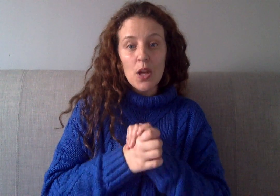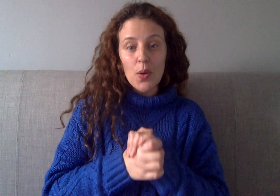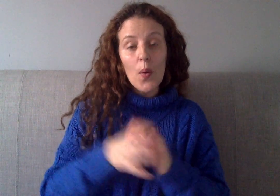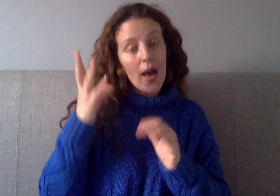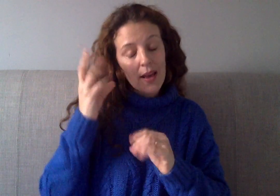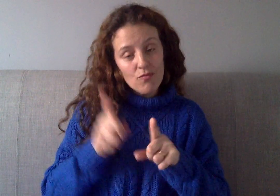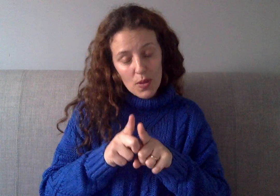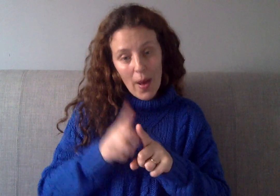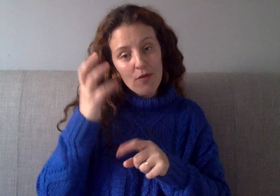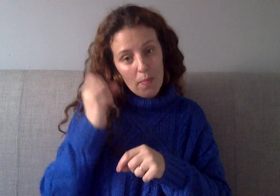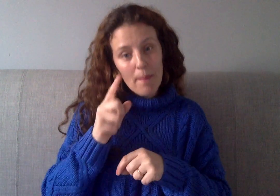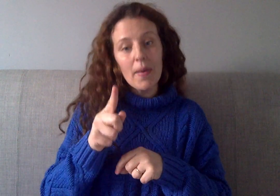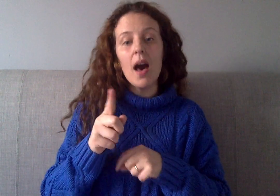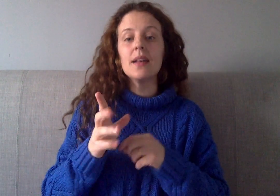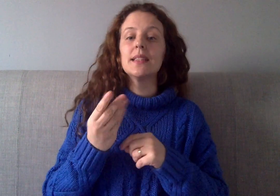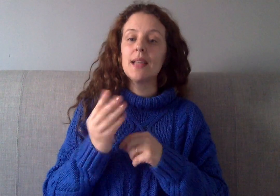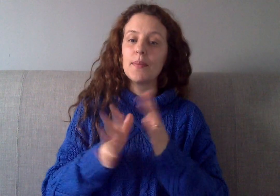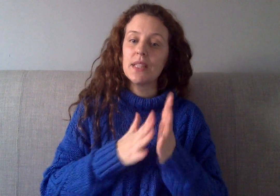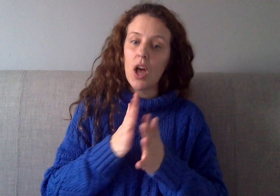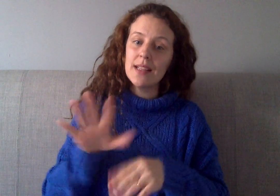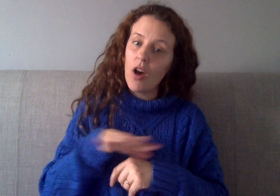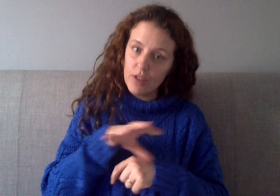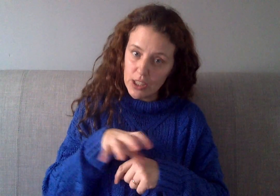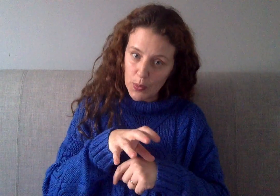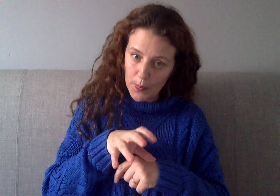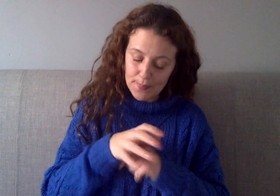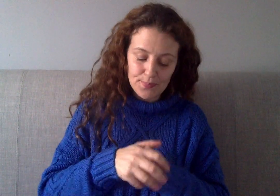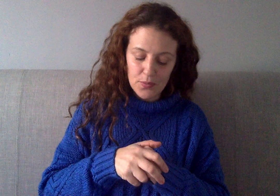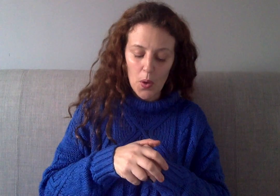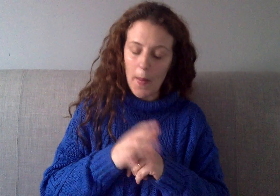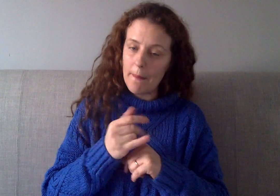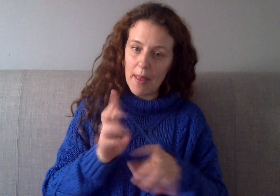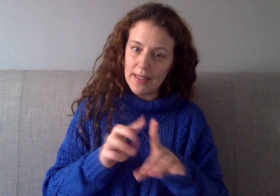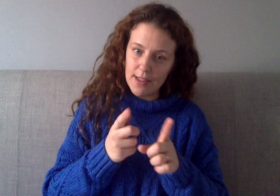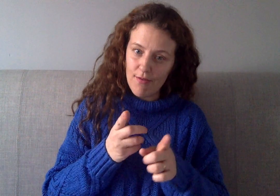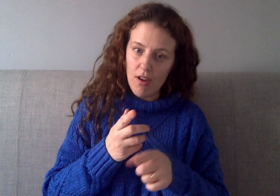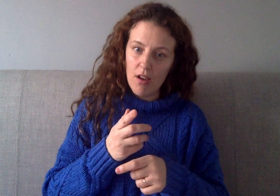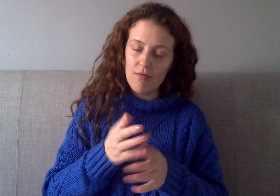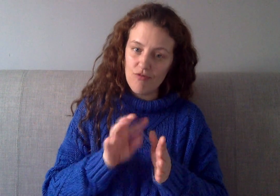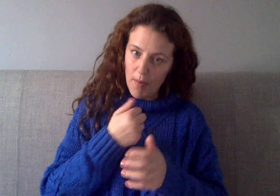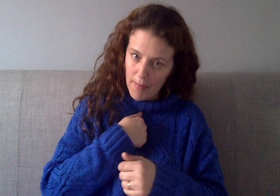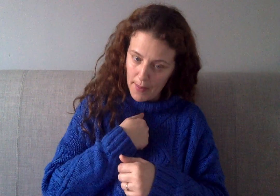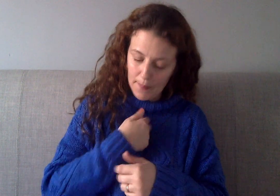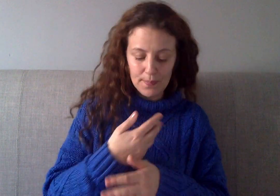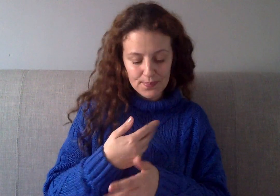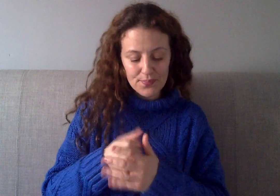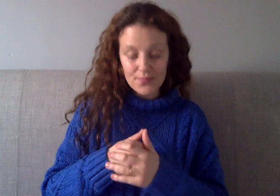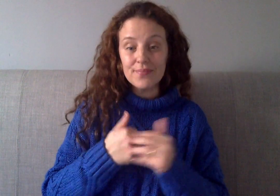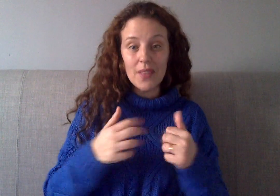As well remember some signs are regional so maybe different from me.